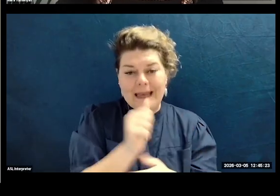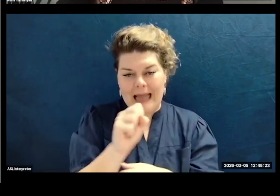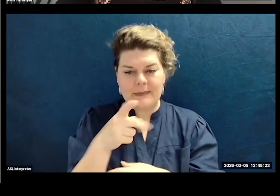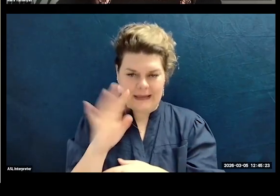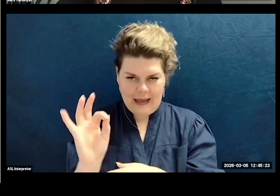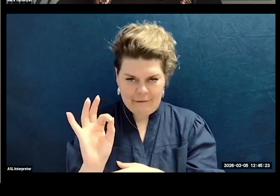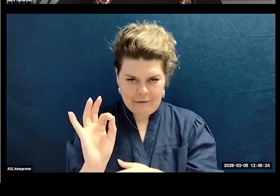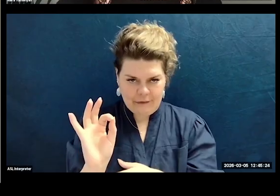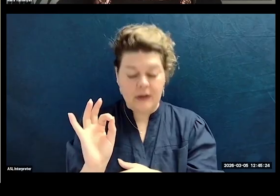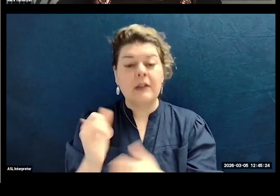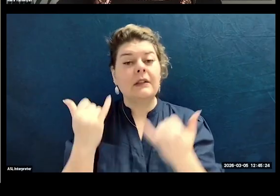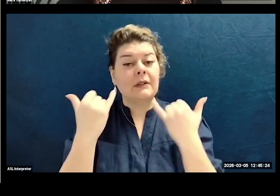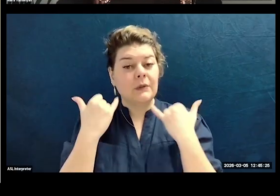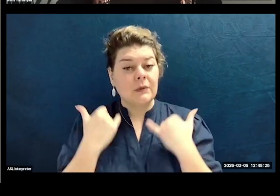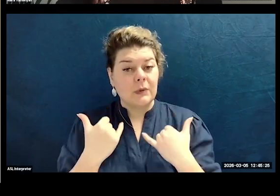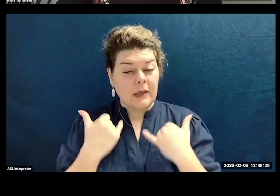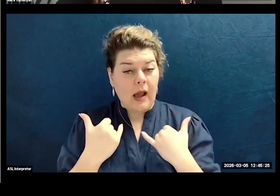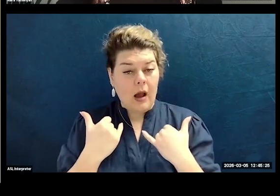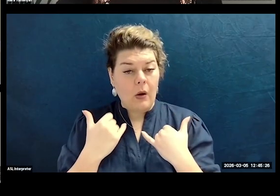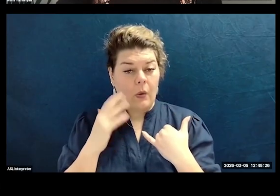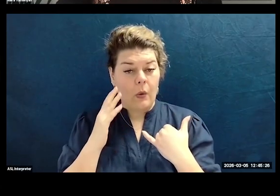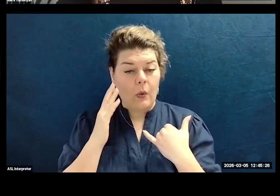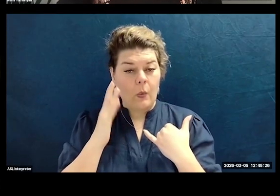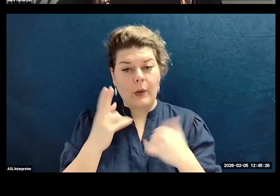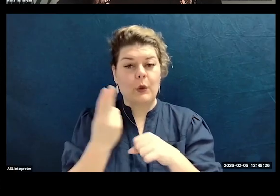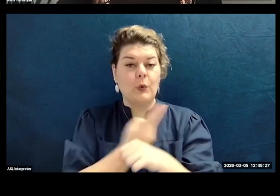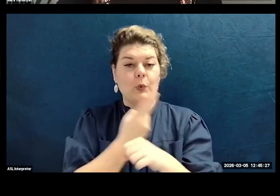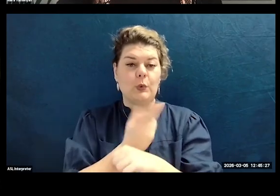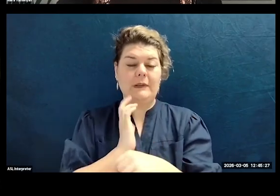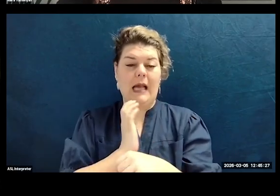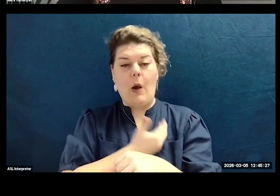And for that I'm going to use our sample document